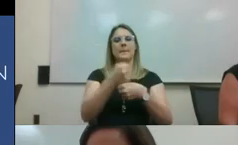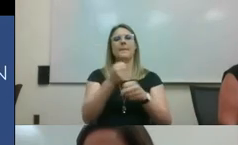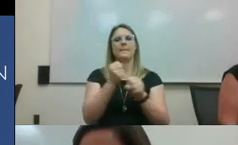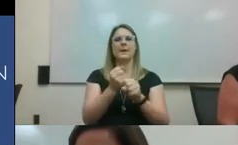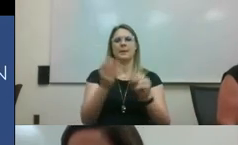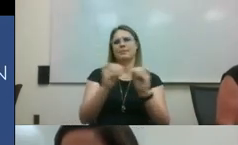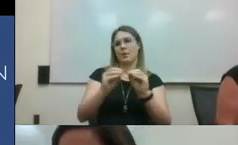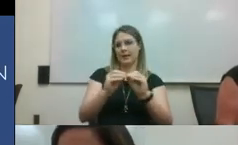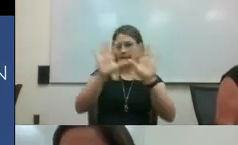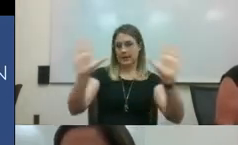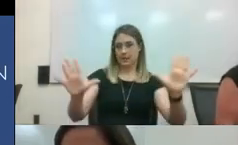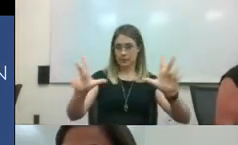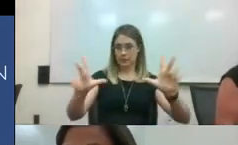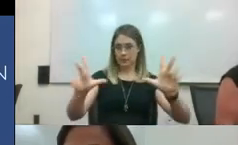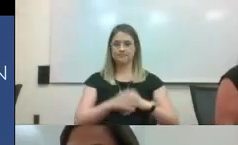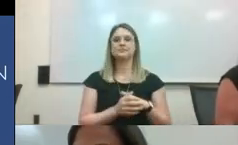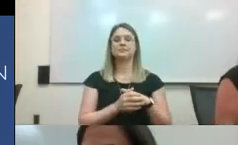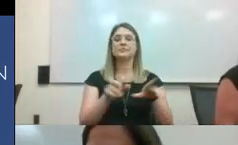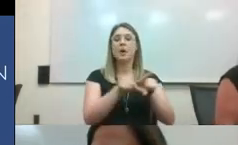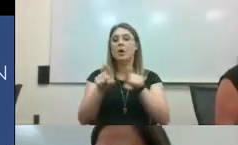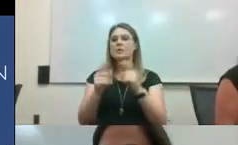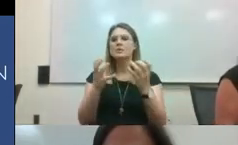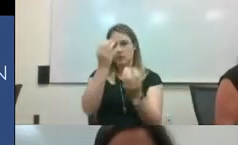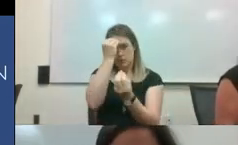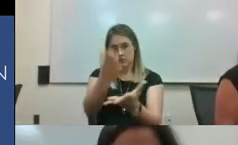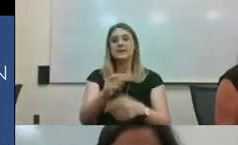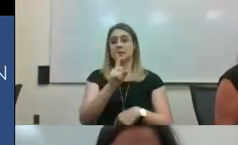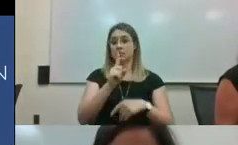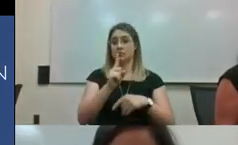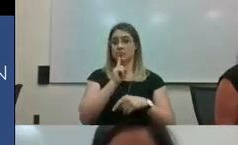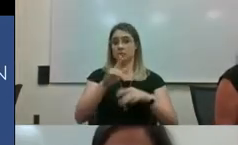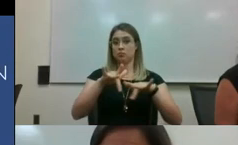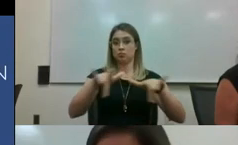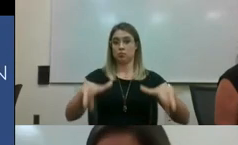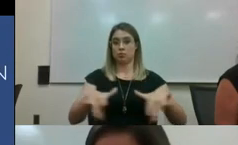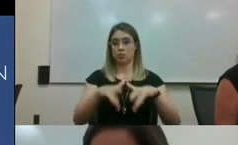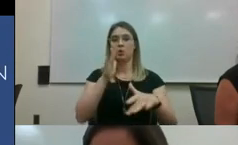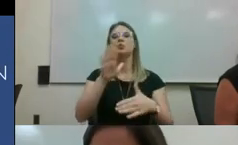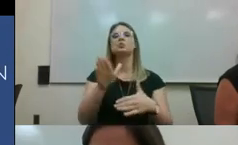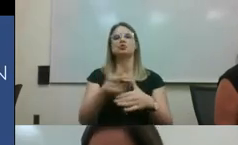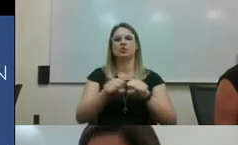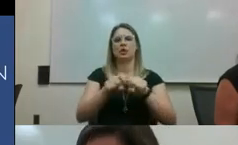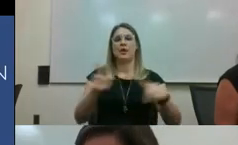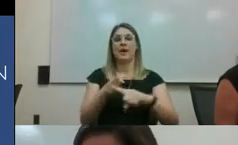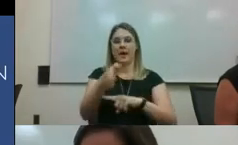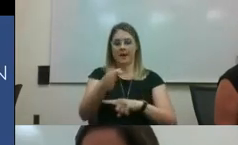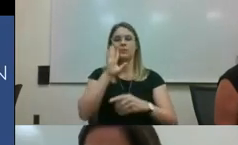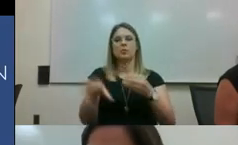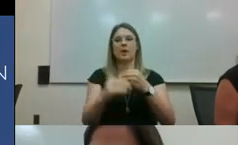a little bit more streamlined. I also wanted to note that the video is being recorded and we will share it with you afterwards with closed captioning.